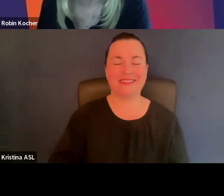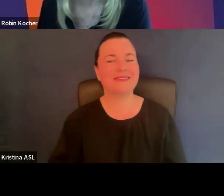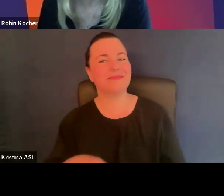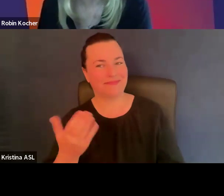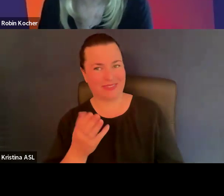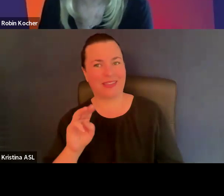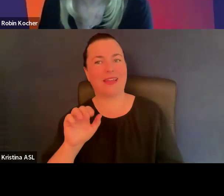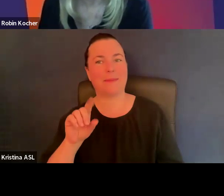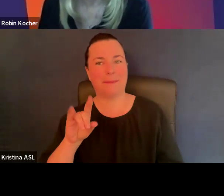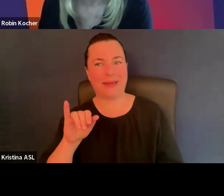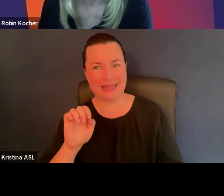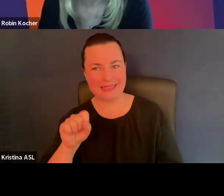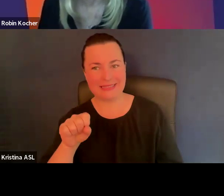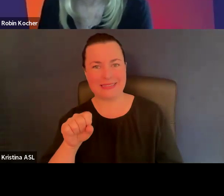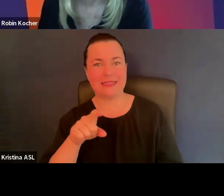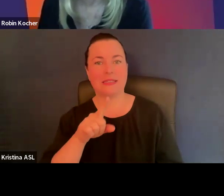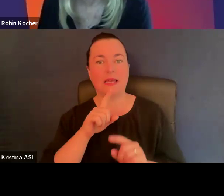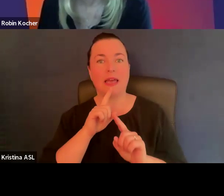So the answers to the second question,